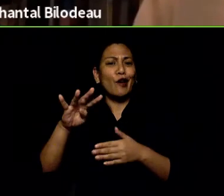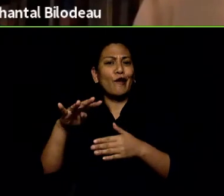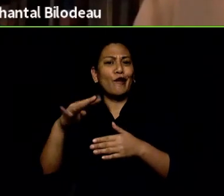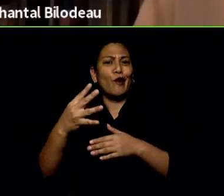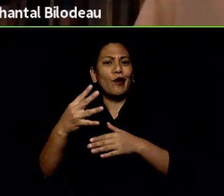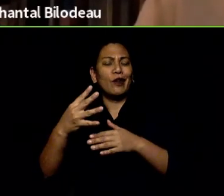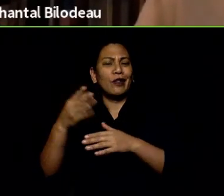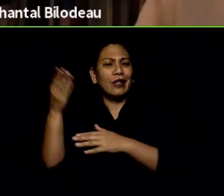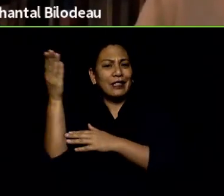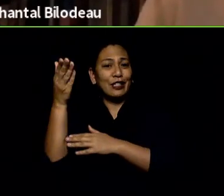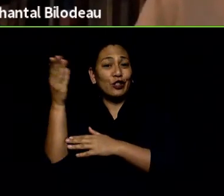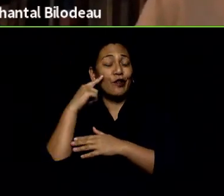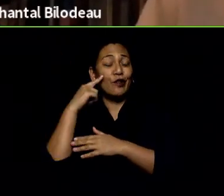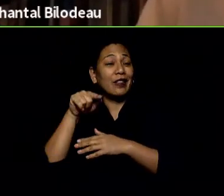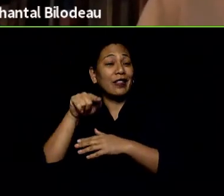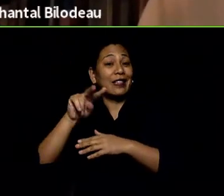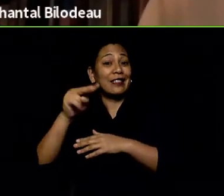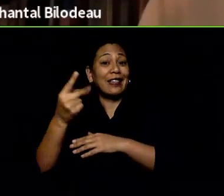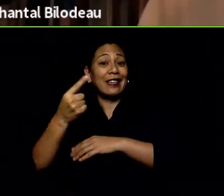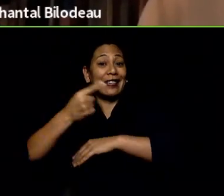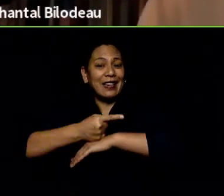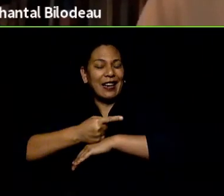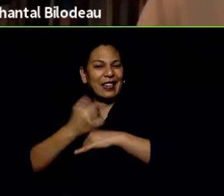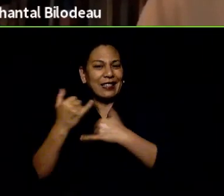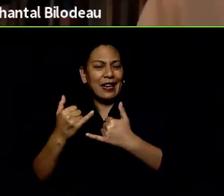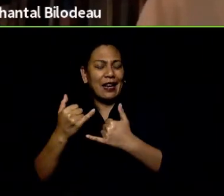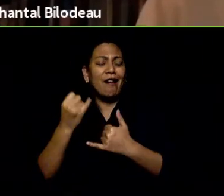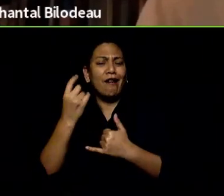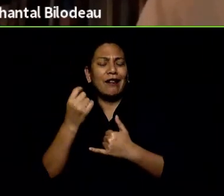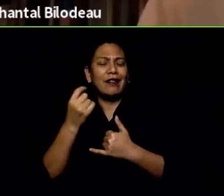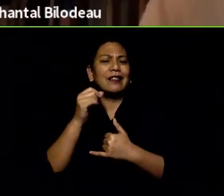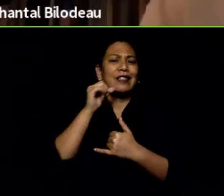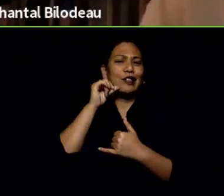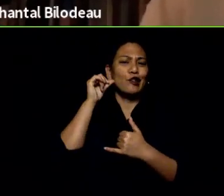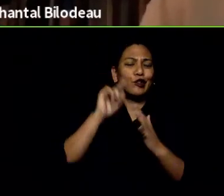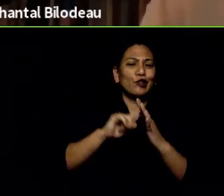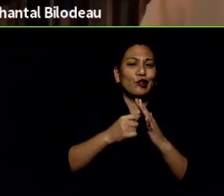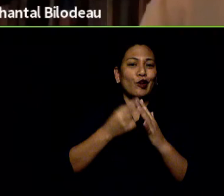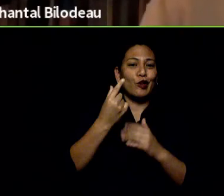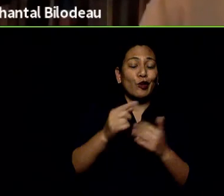of the second day of the Green Rooms, we started yesterday and we have one more session tomorrow.